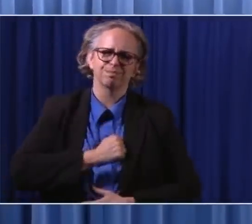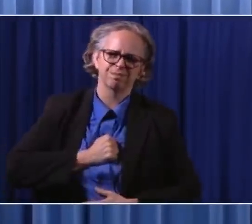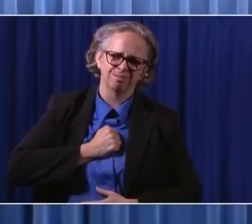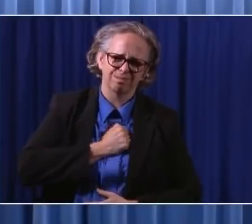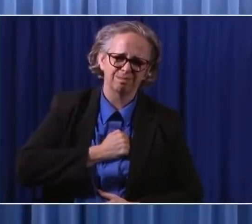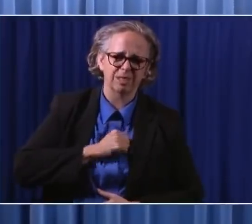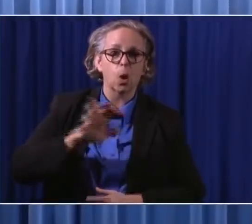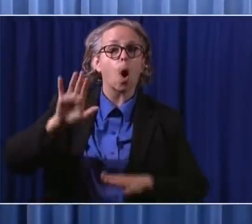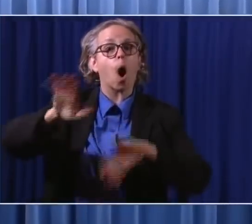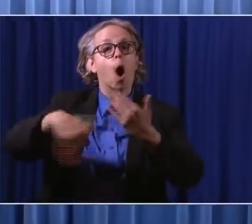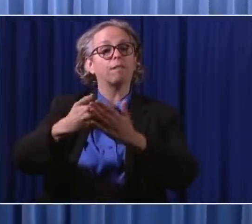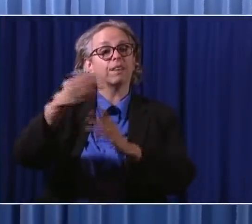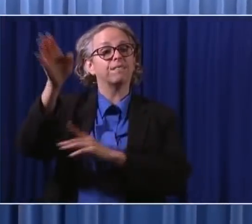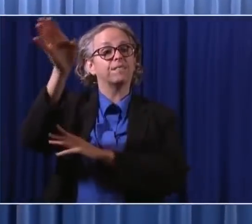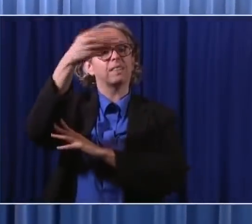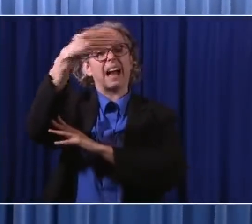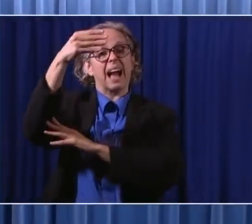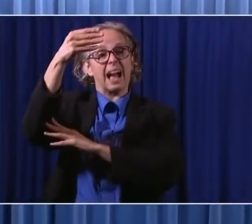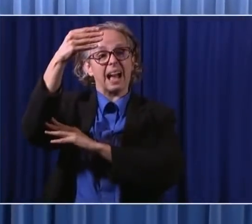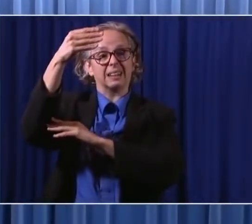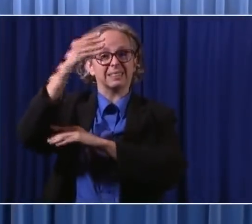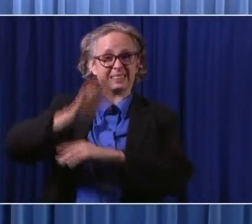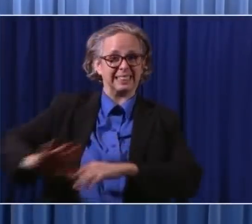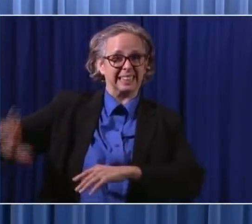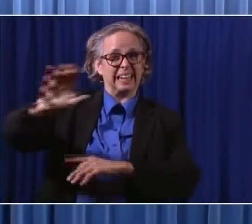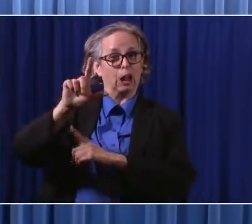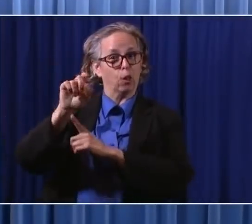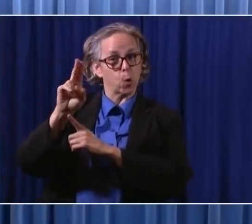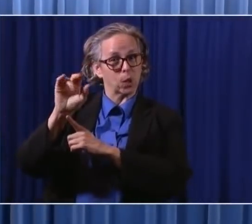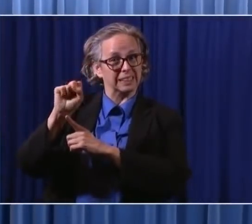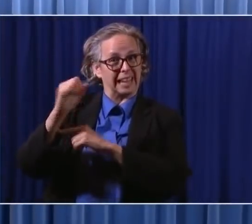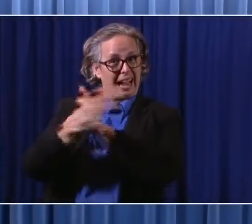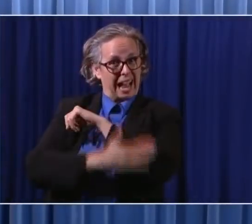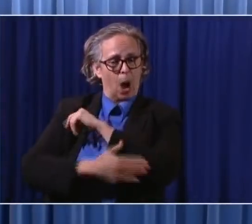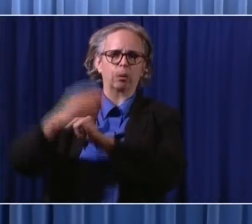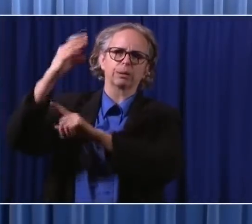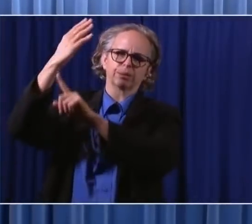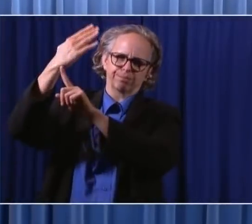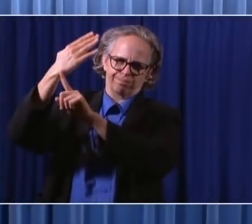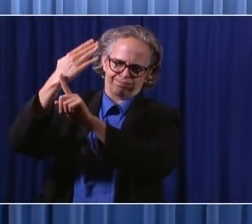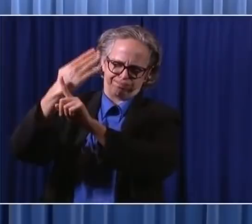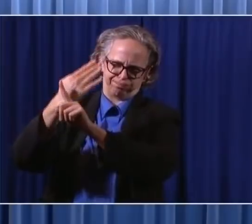TO THE FAMILY TO CHIEF KROLL AND HIS COLLEAGUES IN THE POLICE DEPARTMENT OF TOLEDO.